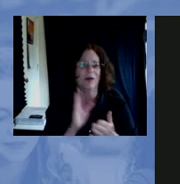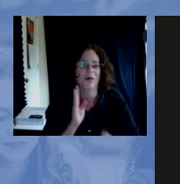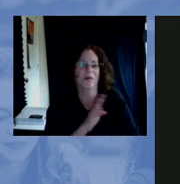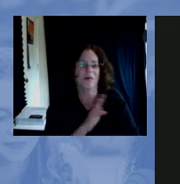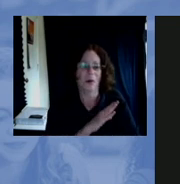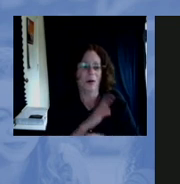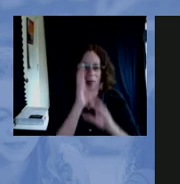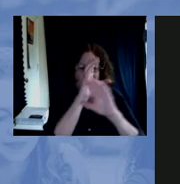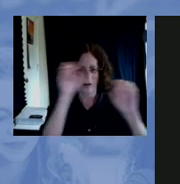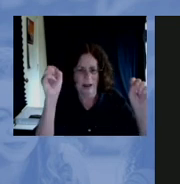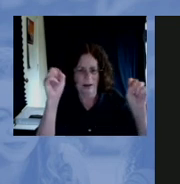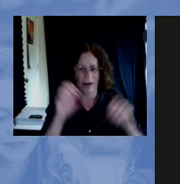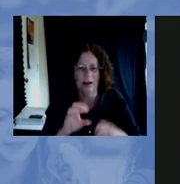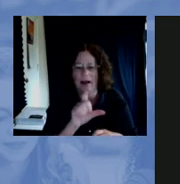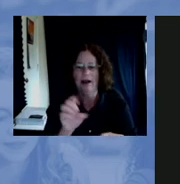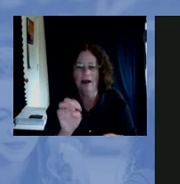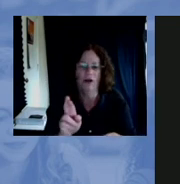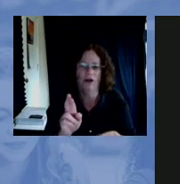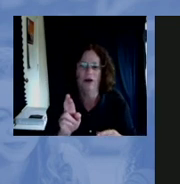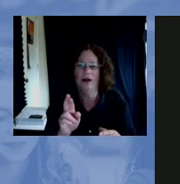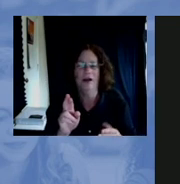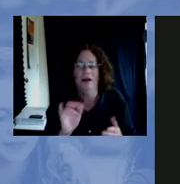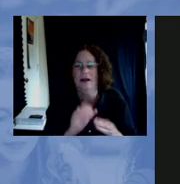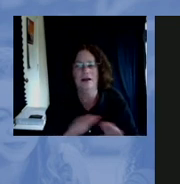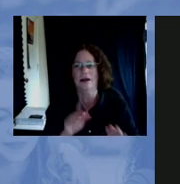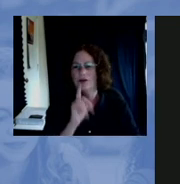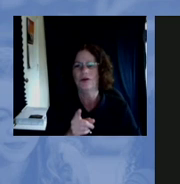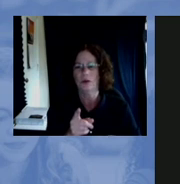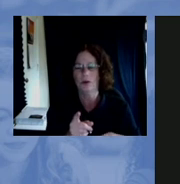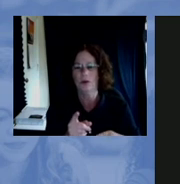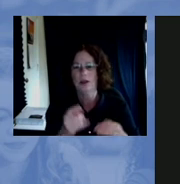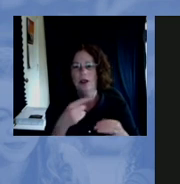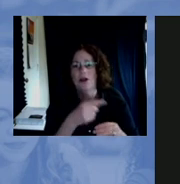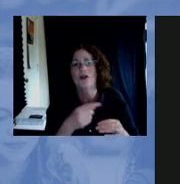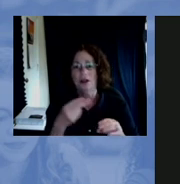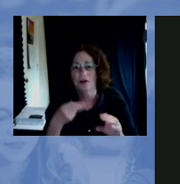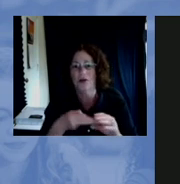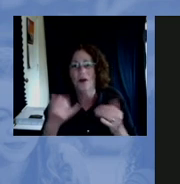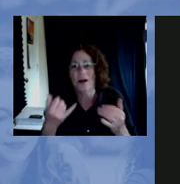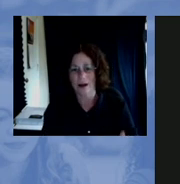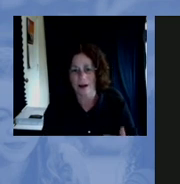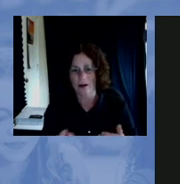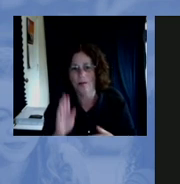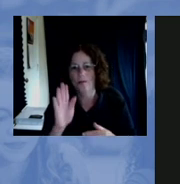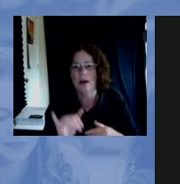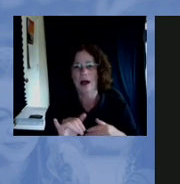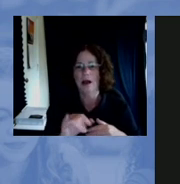ELLER THERE'S A NOT THE CASE. SHE'S JOINED BY YOLANDA RODRIGUEZ, THE DUAL